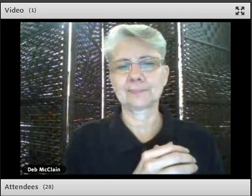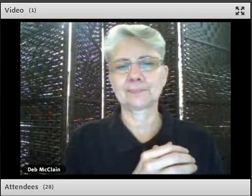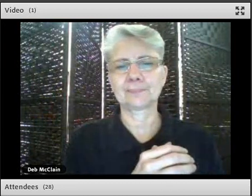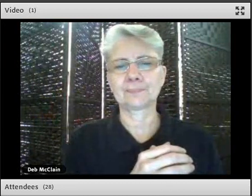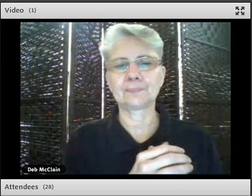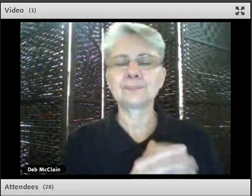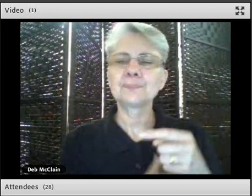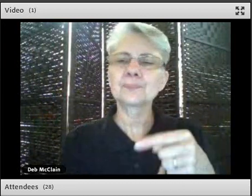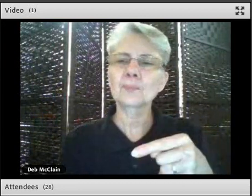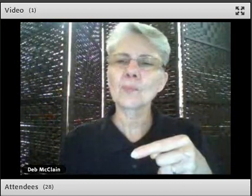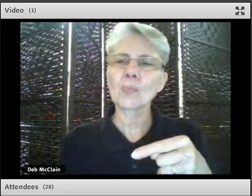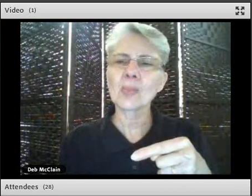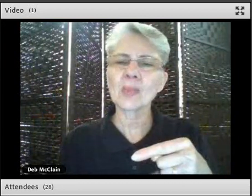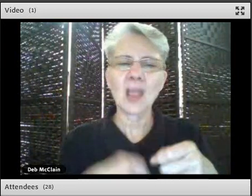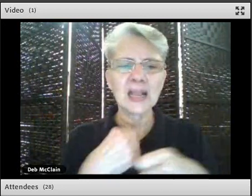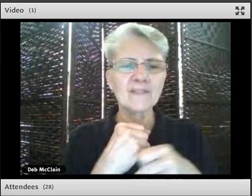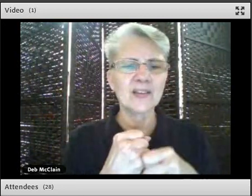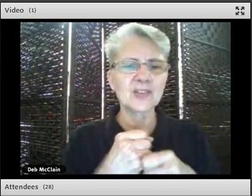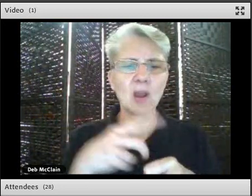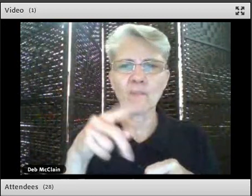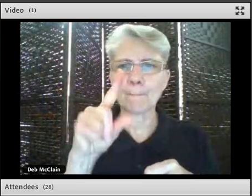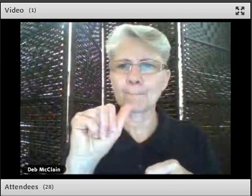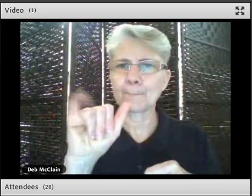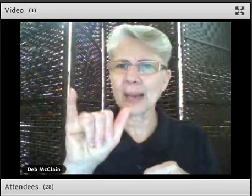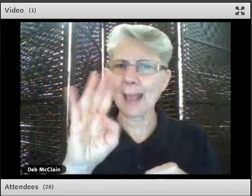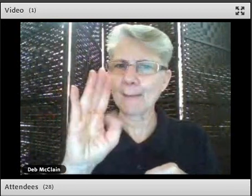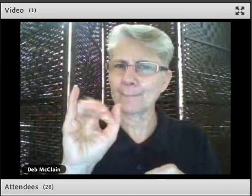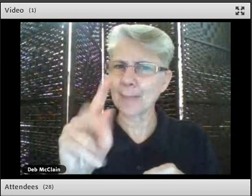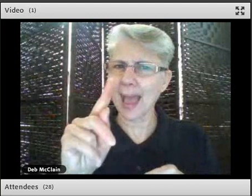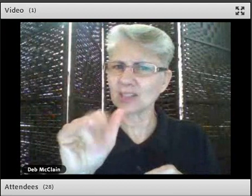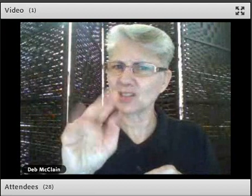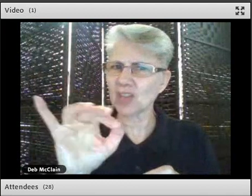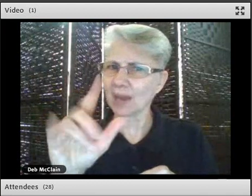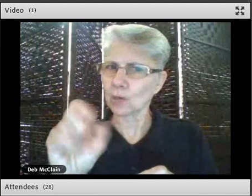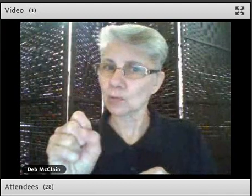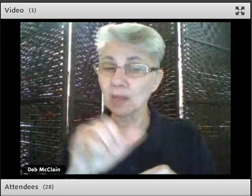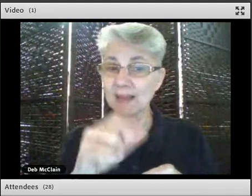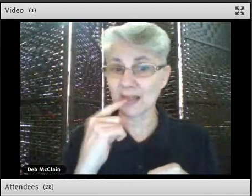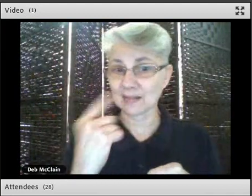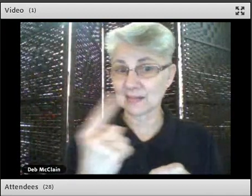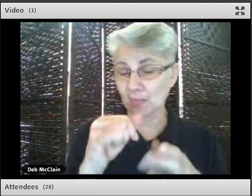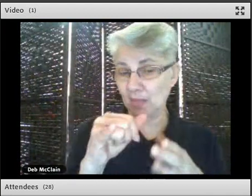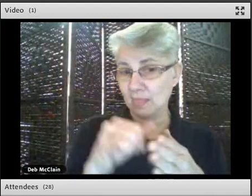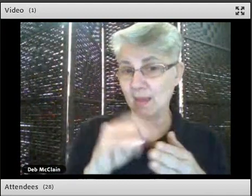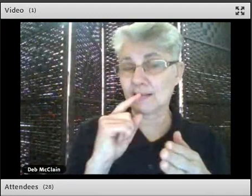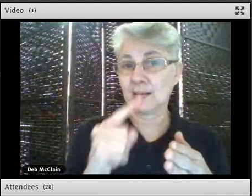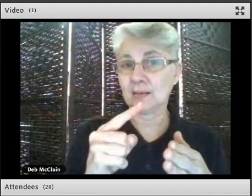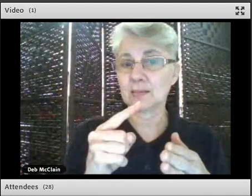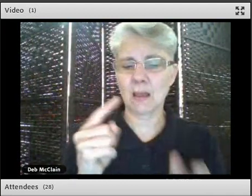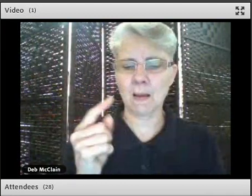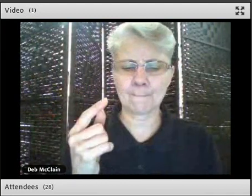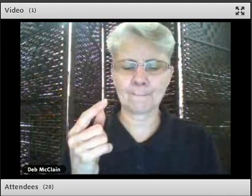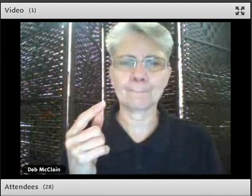that is current from the 1980s forward, it is almost assuredly going to be stereo.